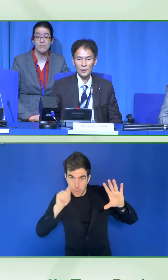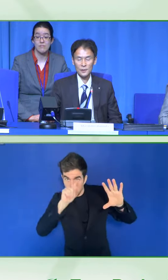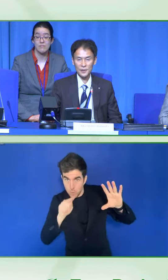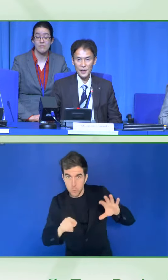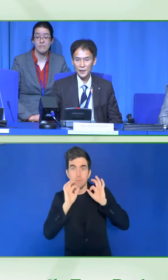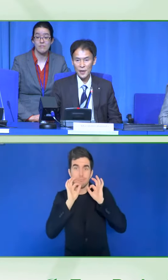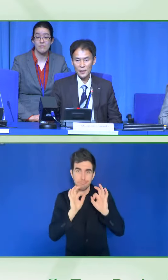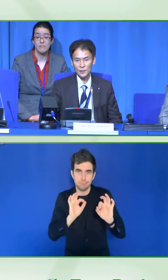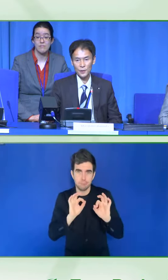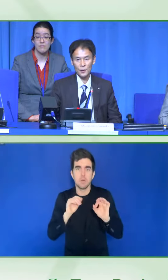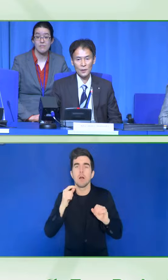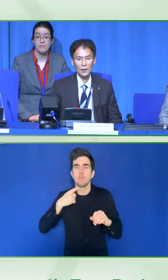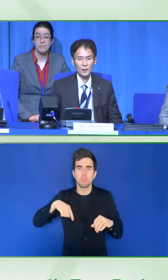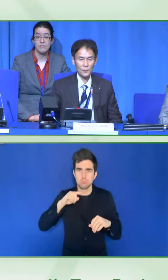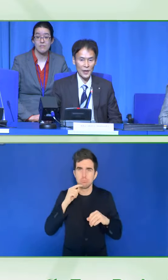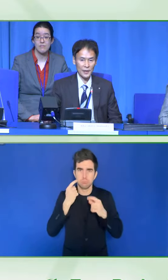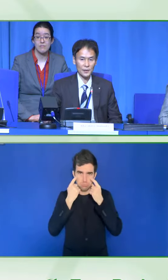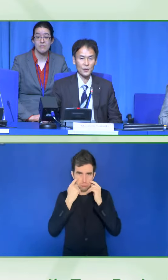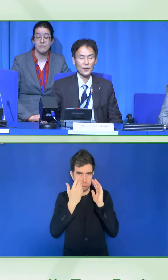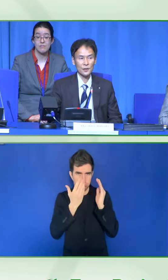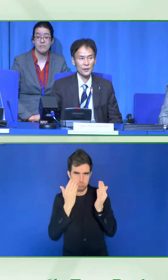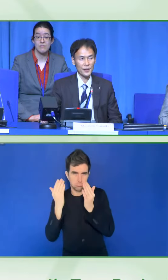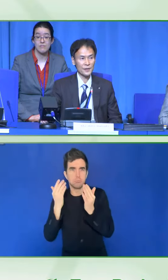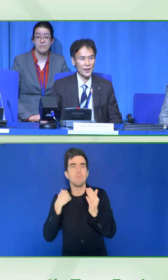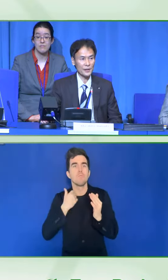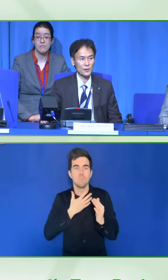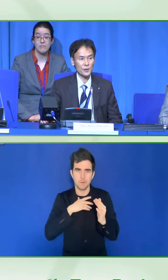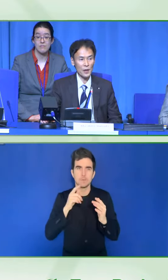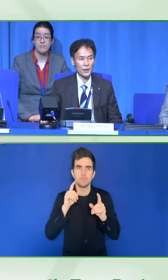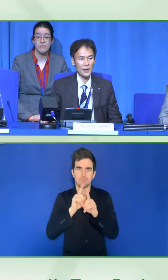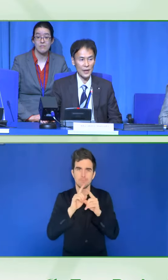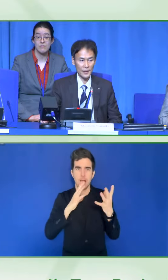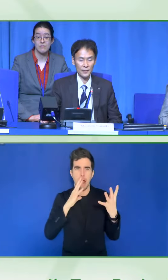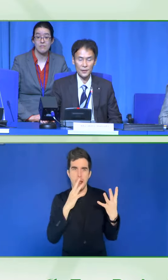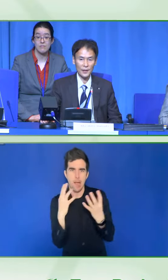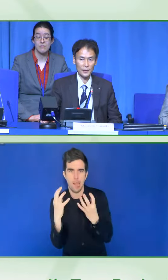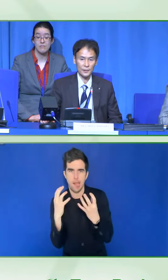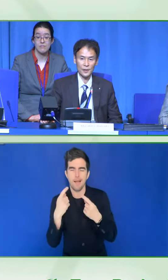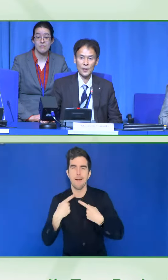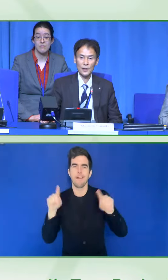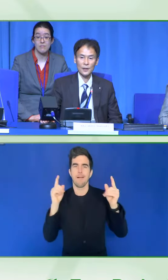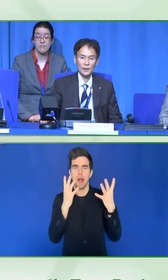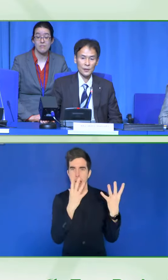We get much information by colour.